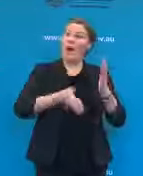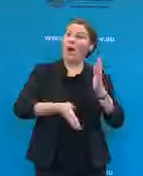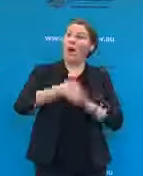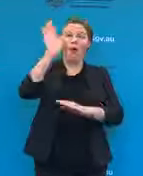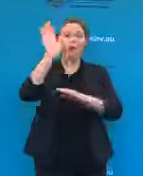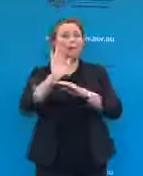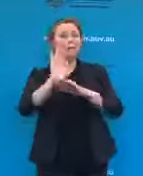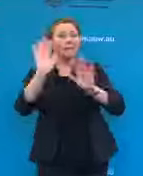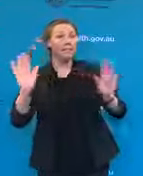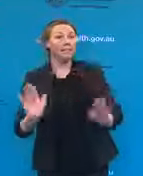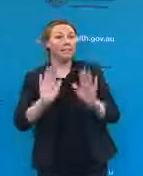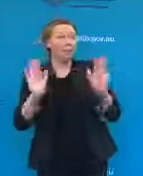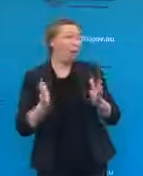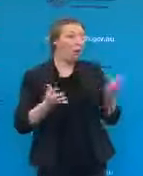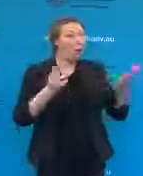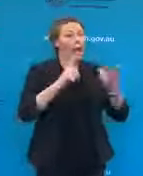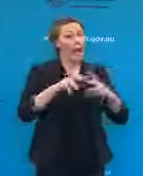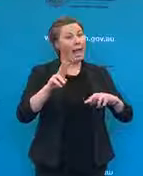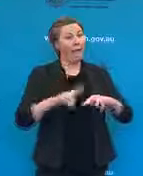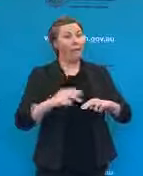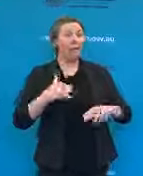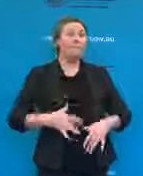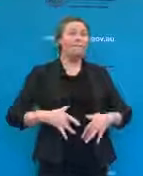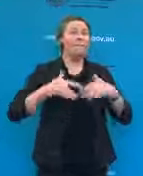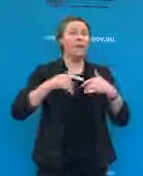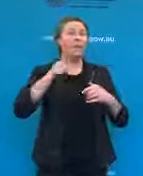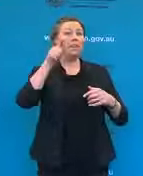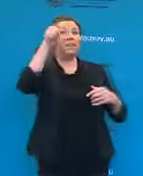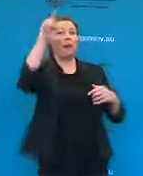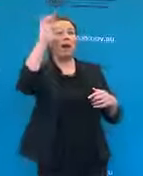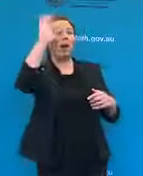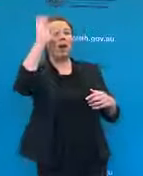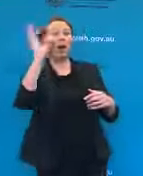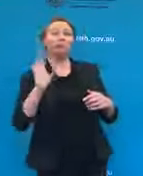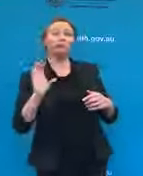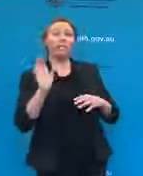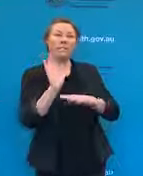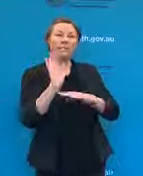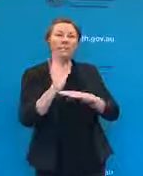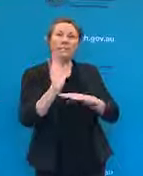If a country, if we can be confident that a country is in a very good situation with